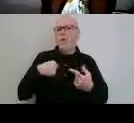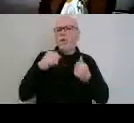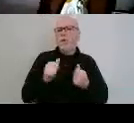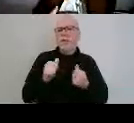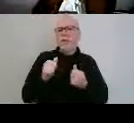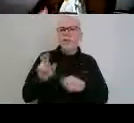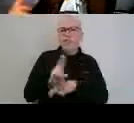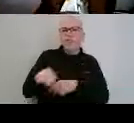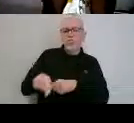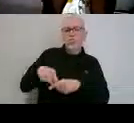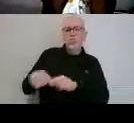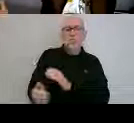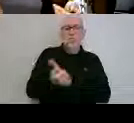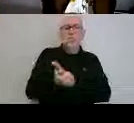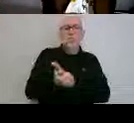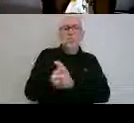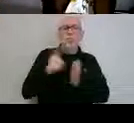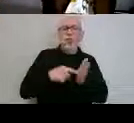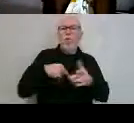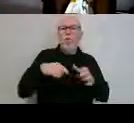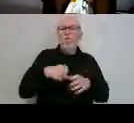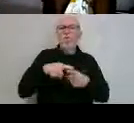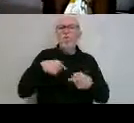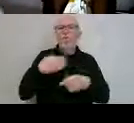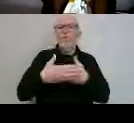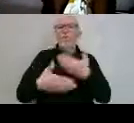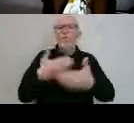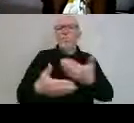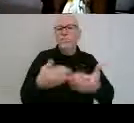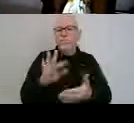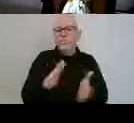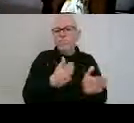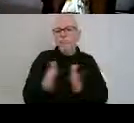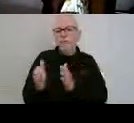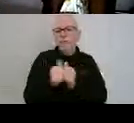until you can get to the next part of your plan with translation.